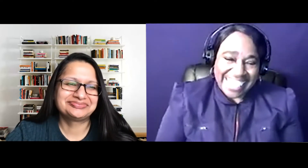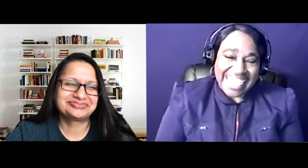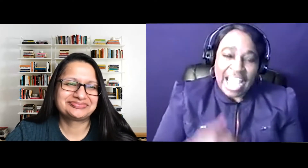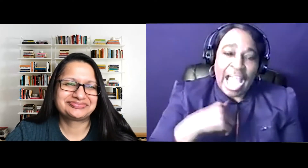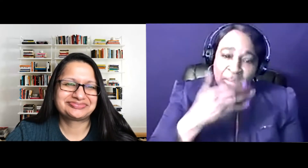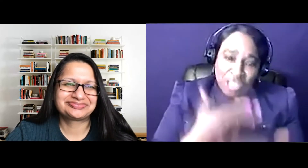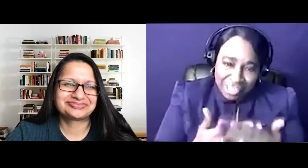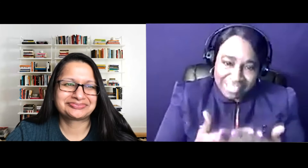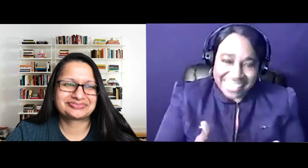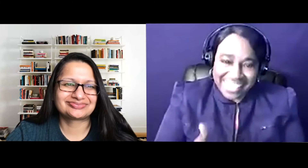Barbara Williams-Finley: I'm good.